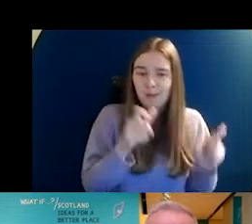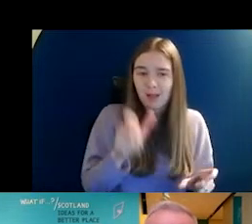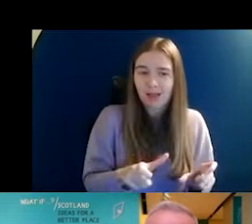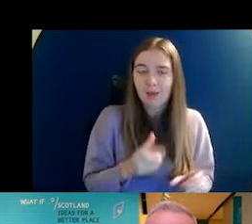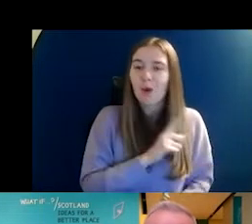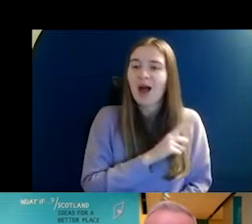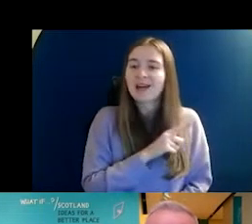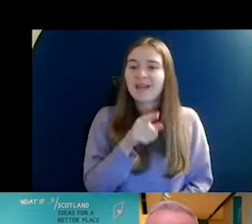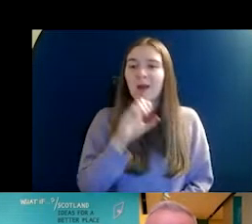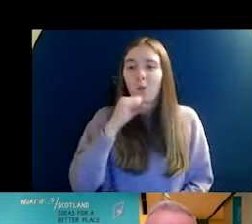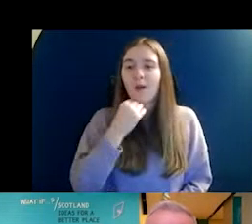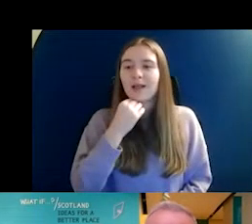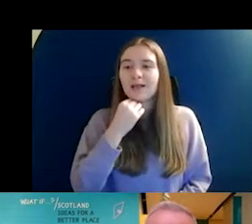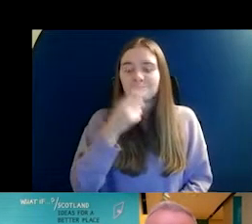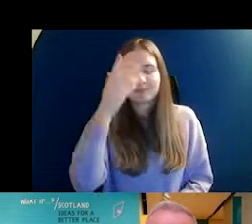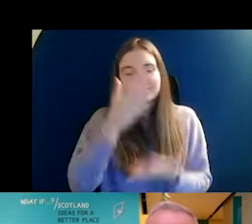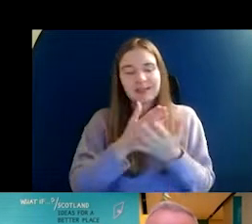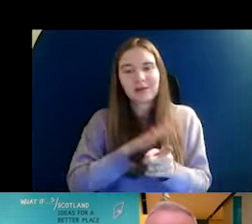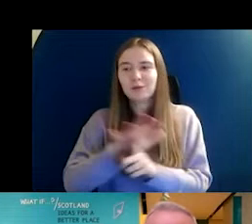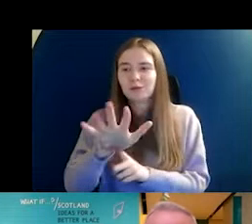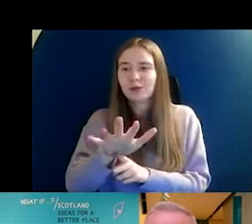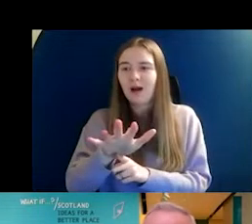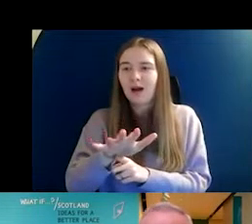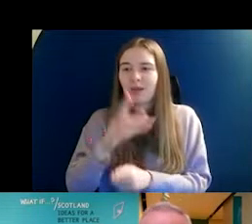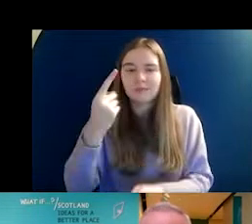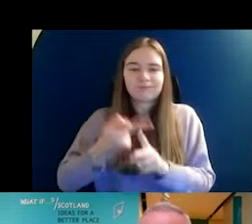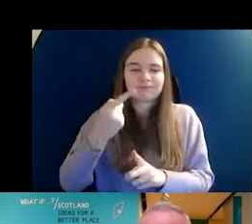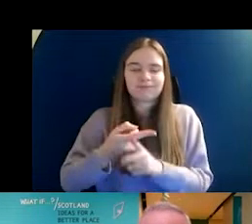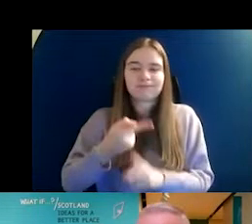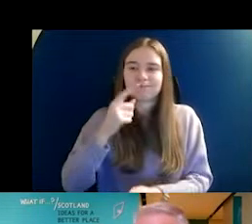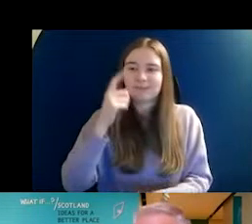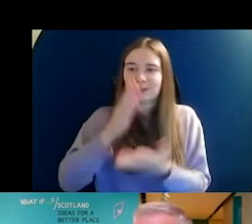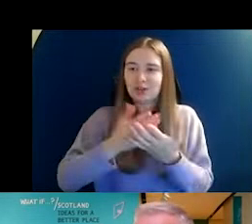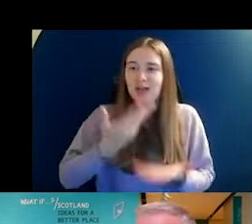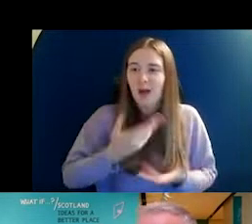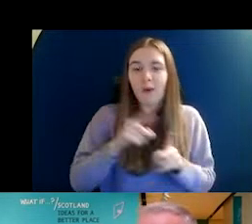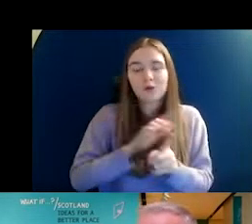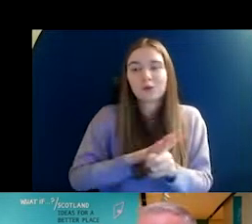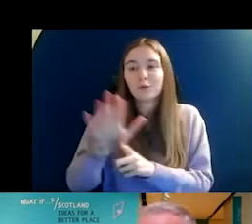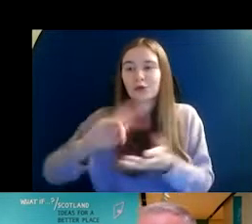be inheriting the decisions that are made, the critical decisions that are made right now about the future of the planet and climate.